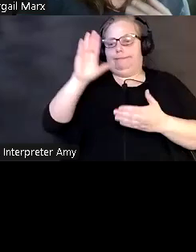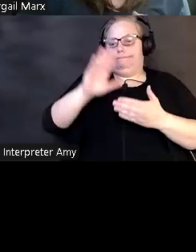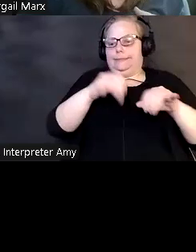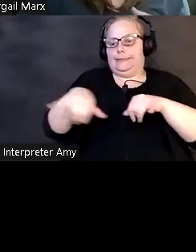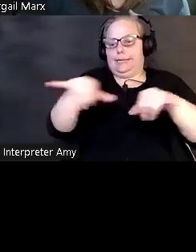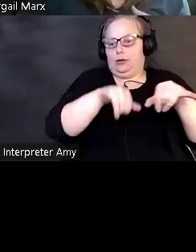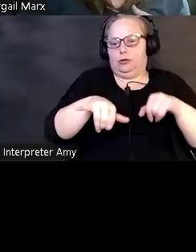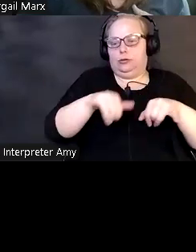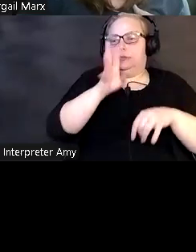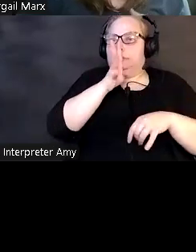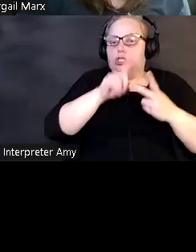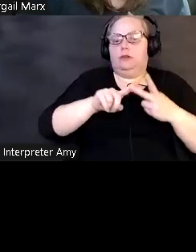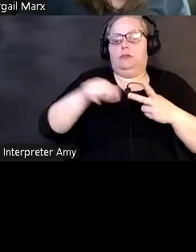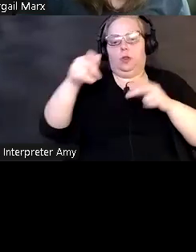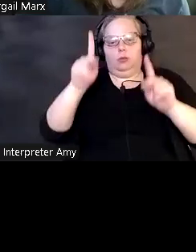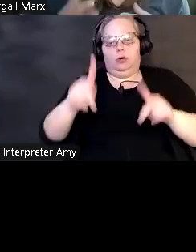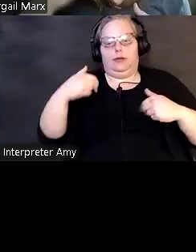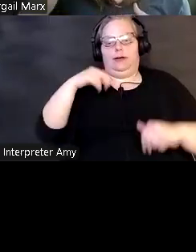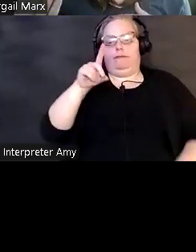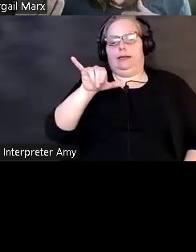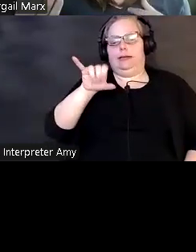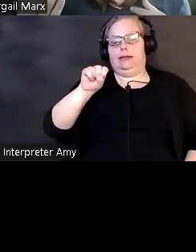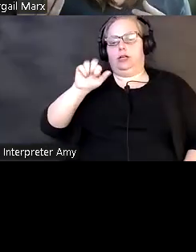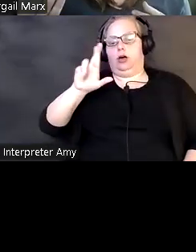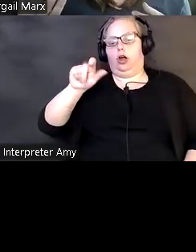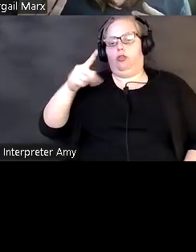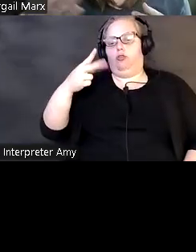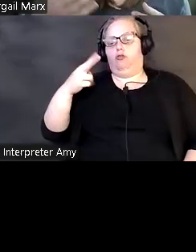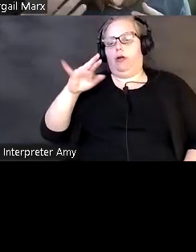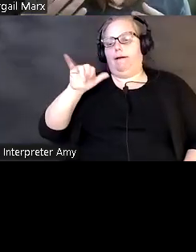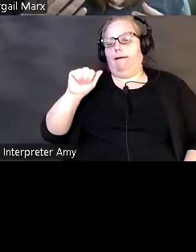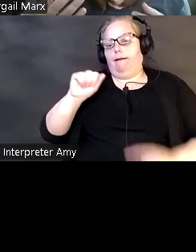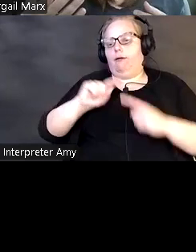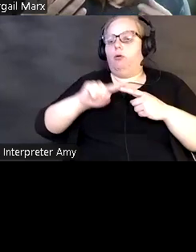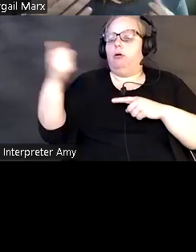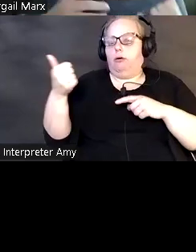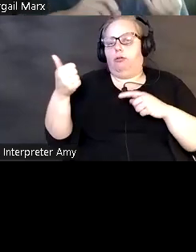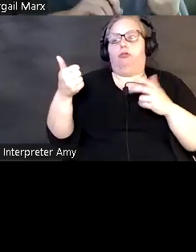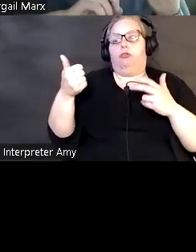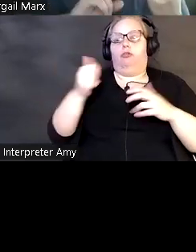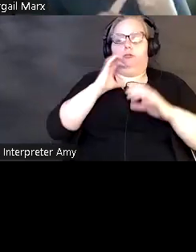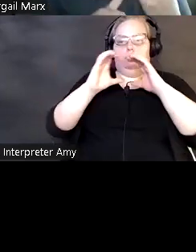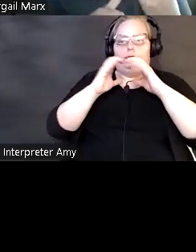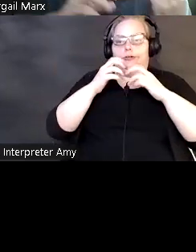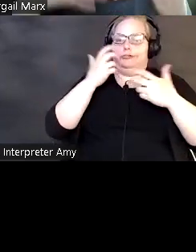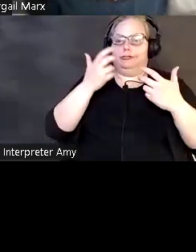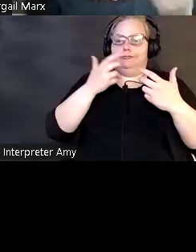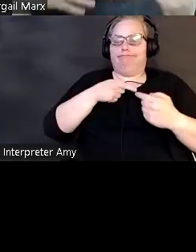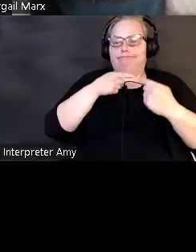another articulation difference, they can talk into the app and then it can do a bunch of things with that. It can either do the typical like tell you the